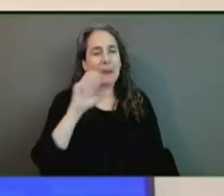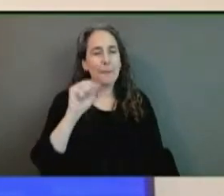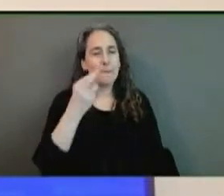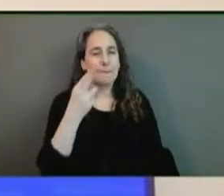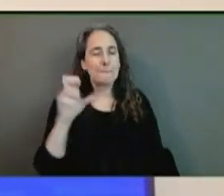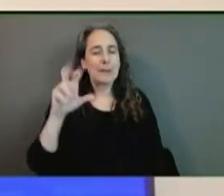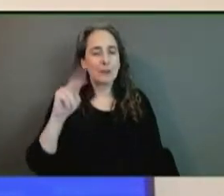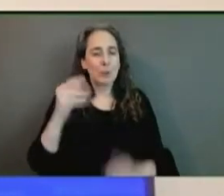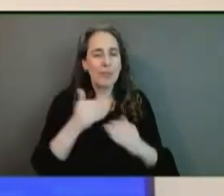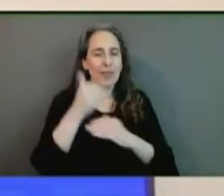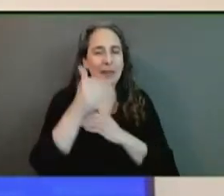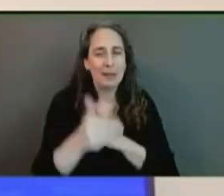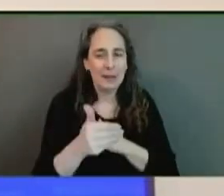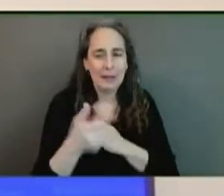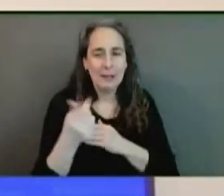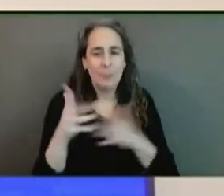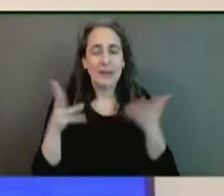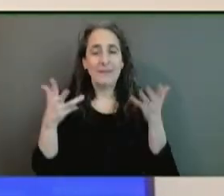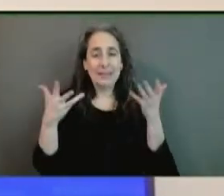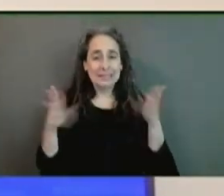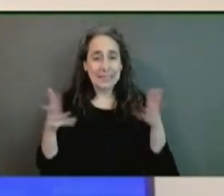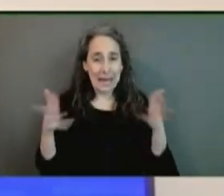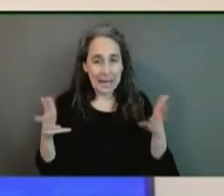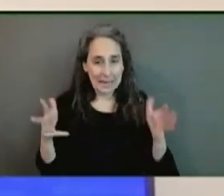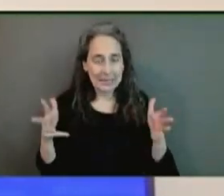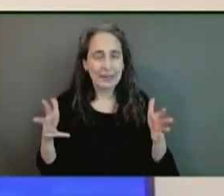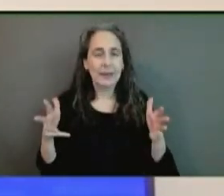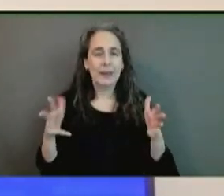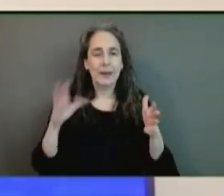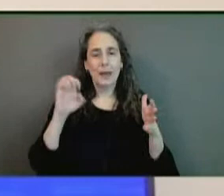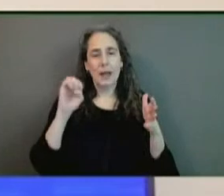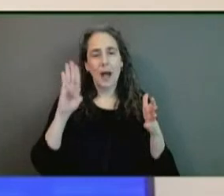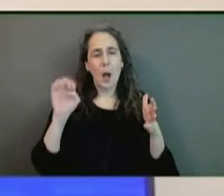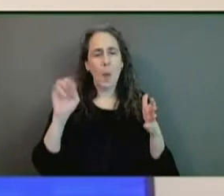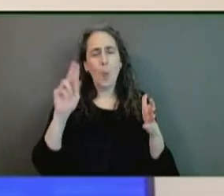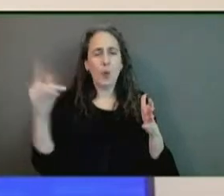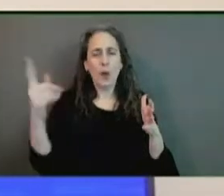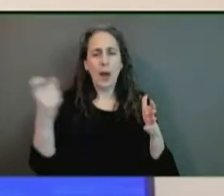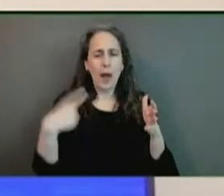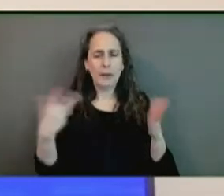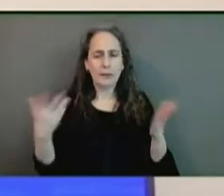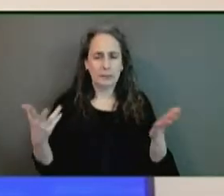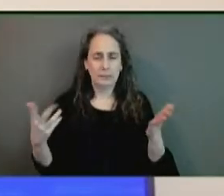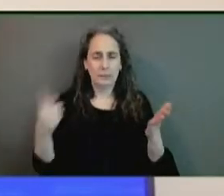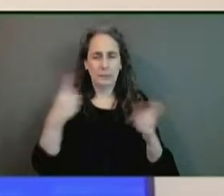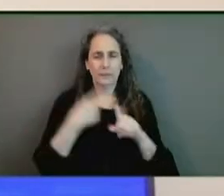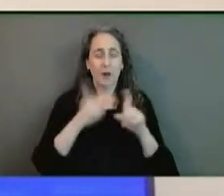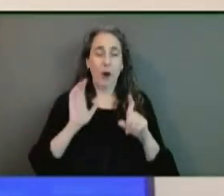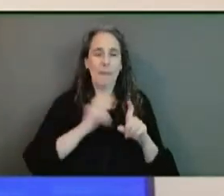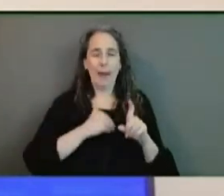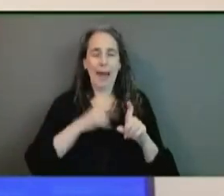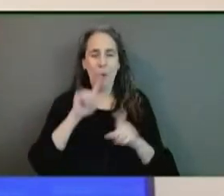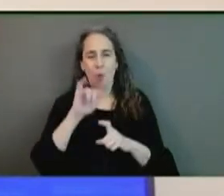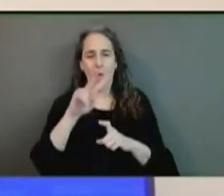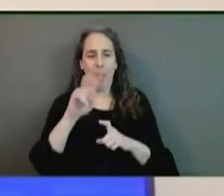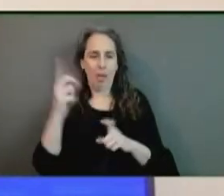Doctor. Bridgers I think Miss Rubin will come to you on this next one. There's a bit of